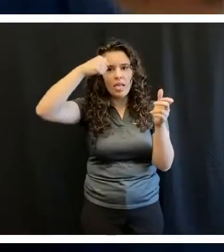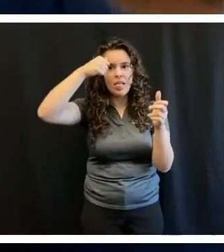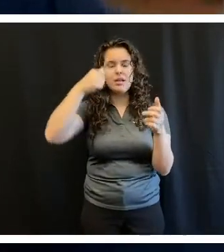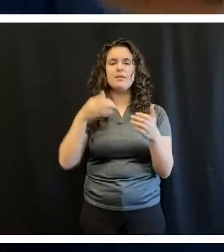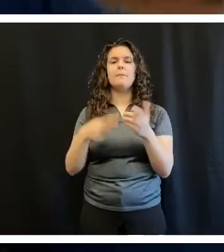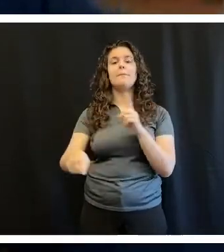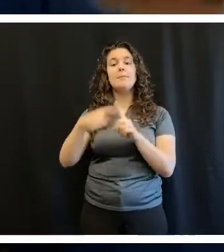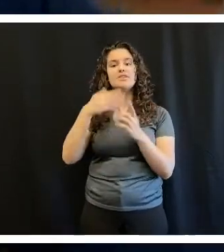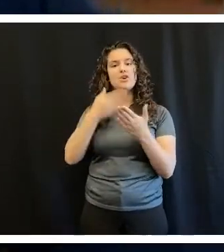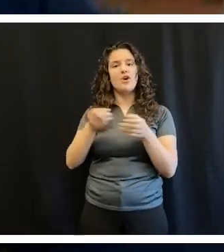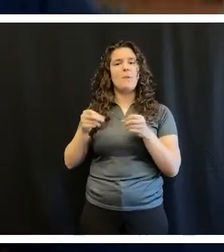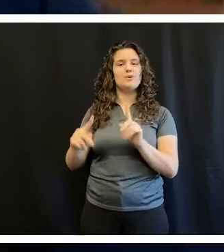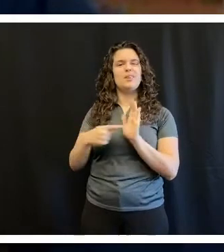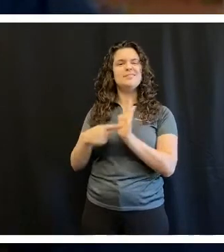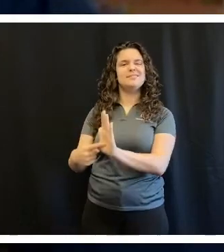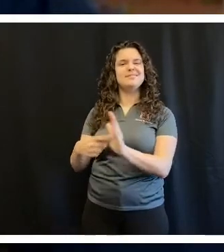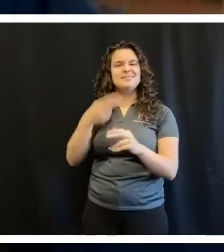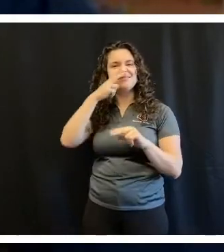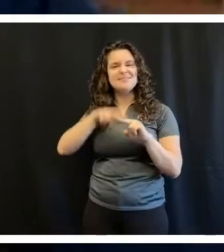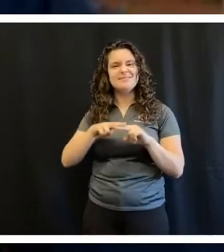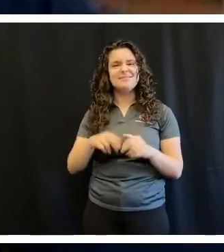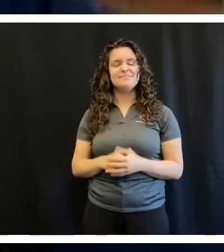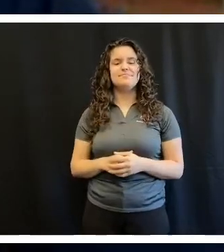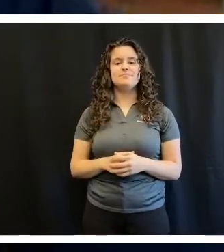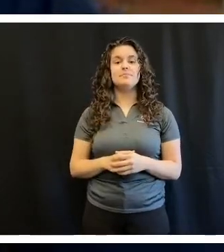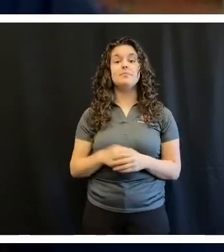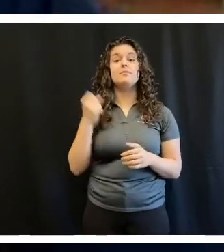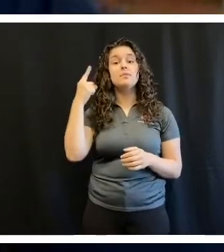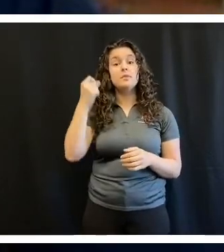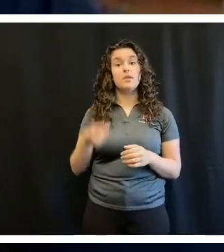So, there's two challenges that are out there for students right now.